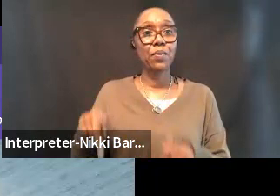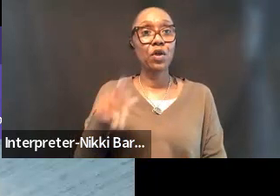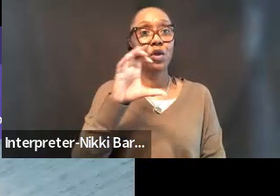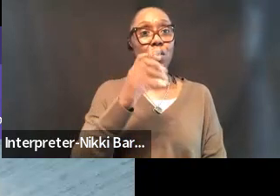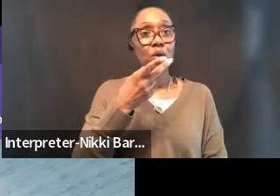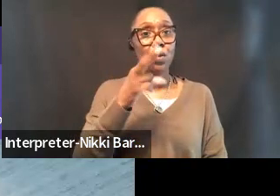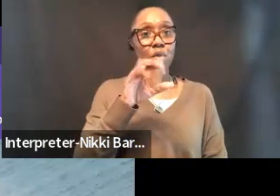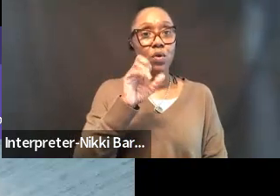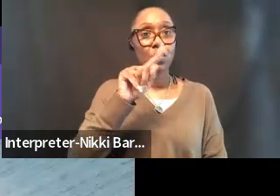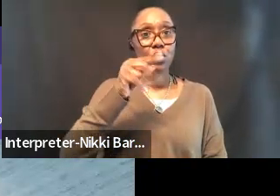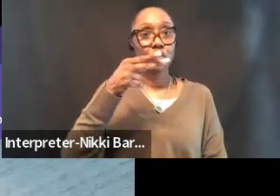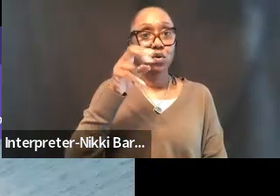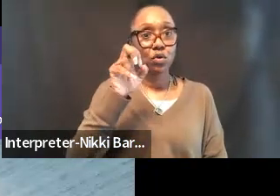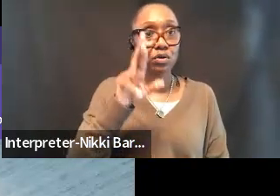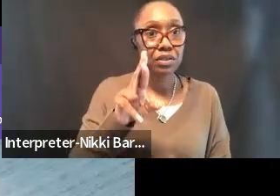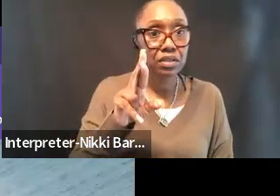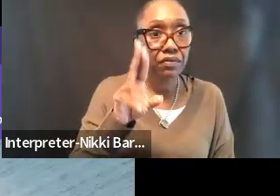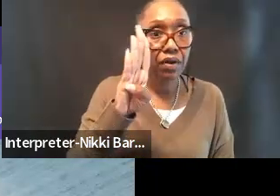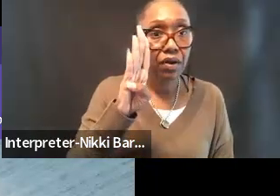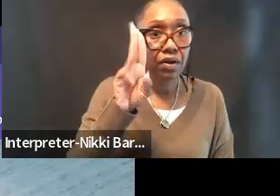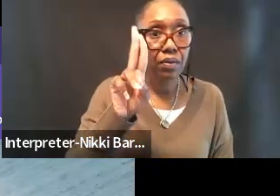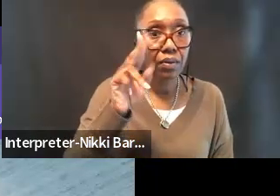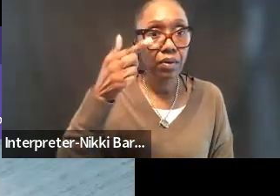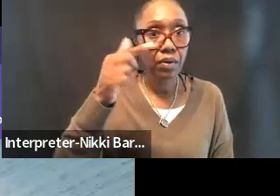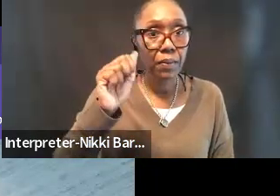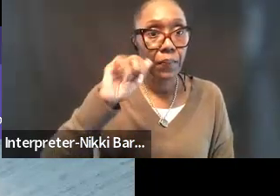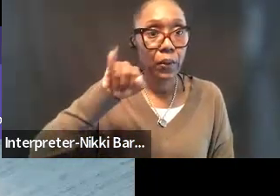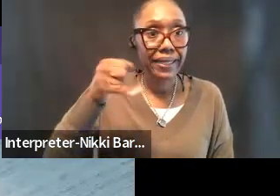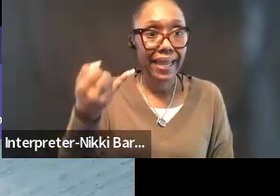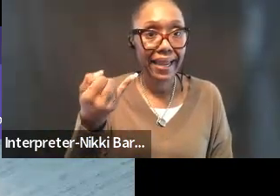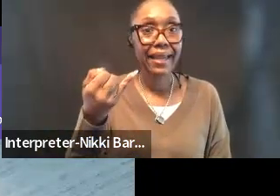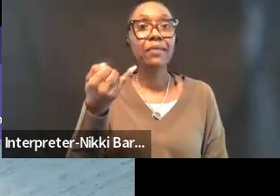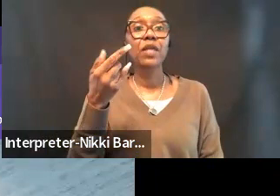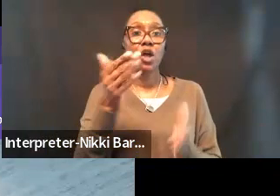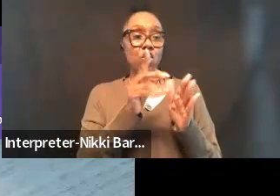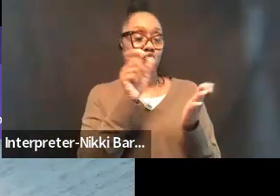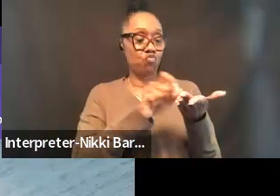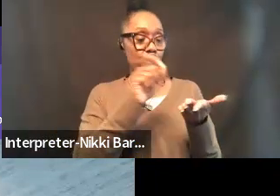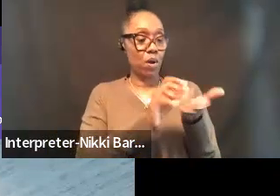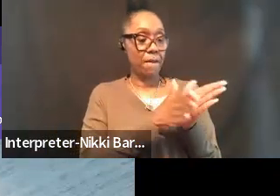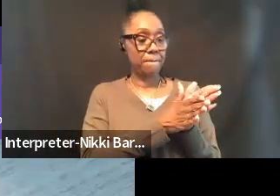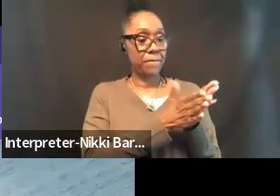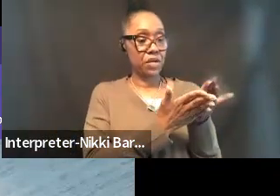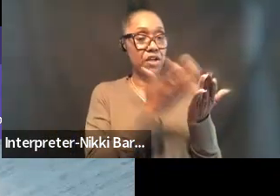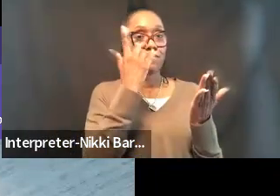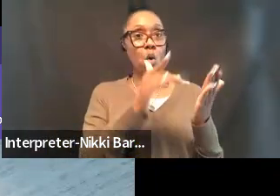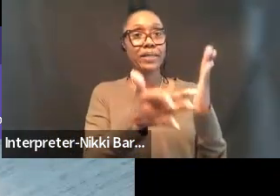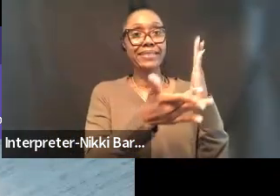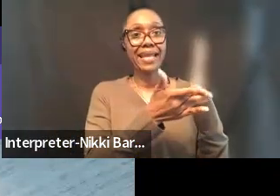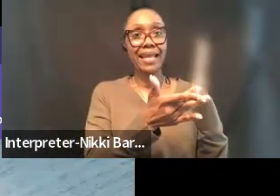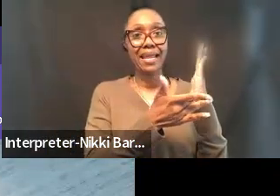He has written a book called The New Assistant Tech. Assisted technology has changed over the past years.